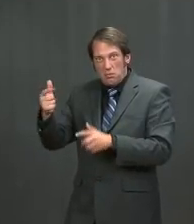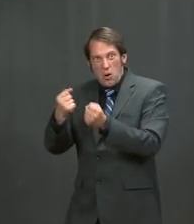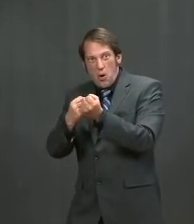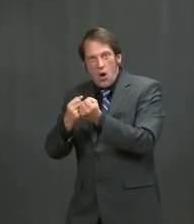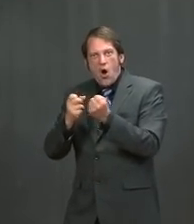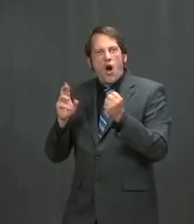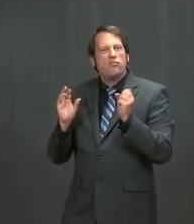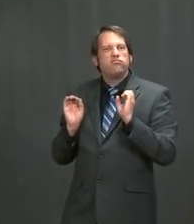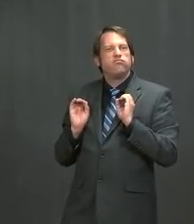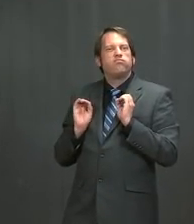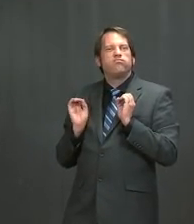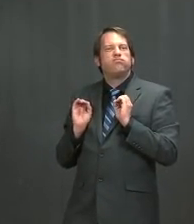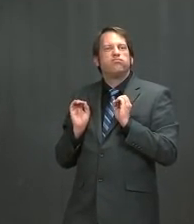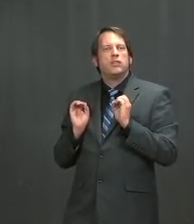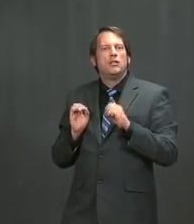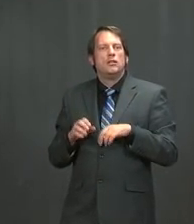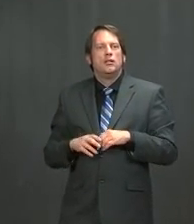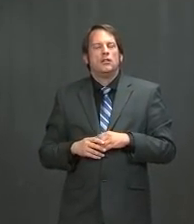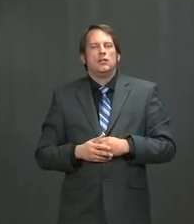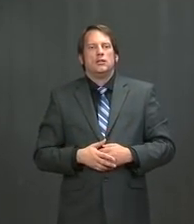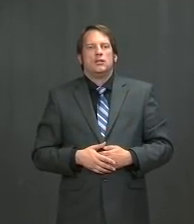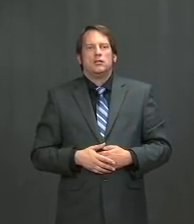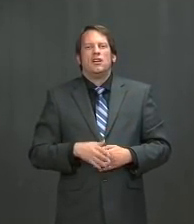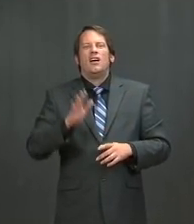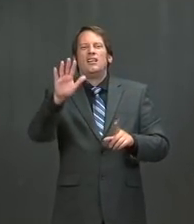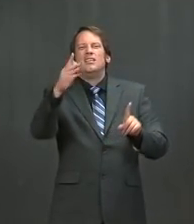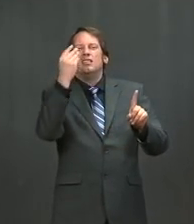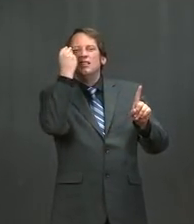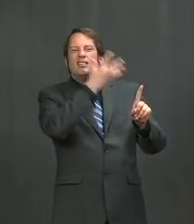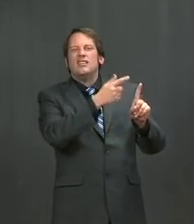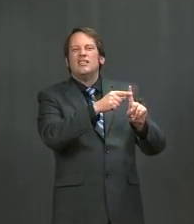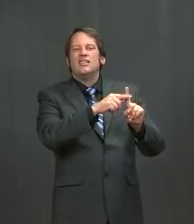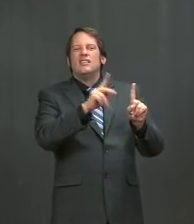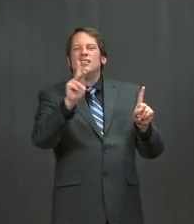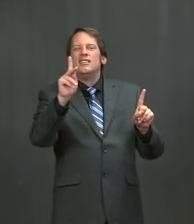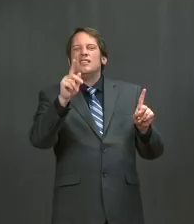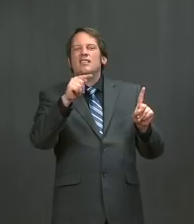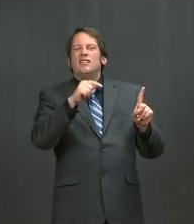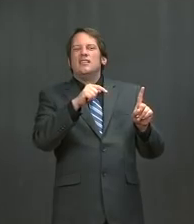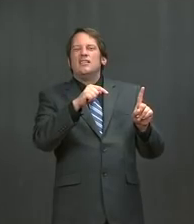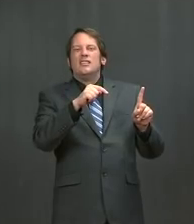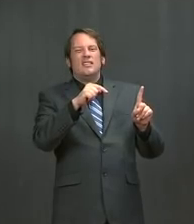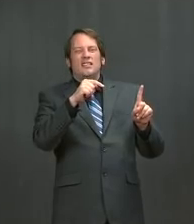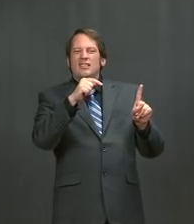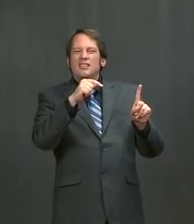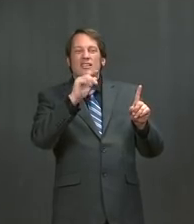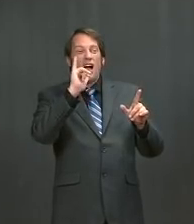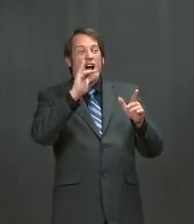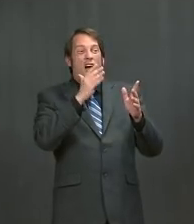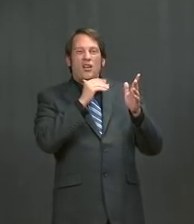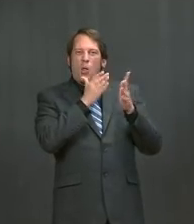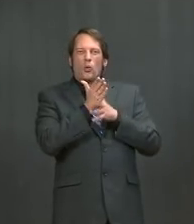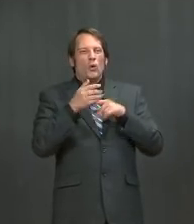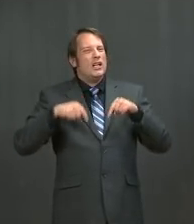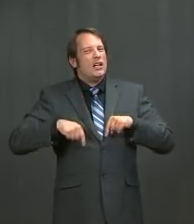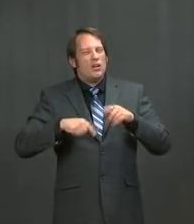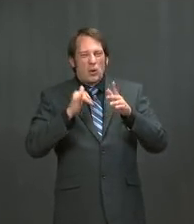was that those calls or those engagements would likely happen out of the State Department at this point in time. The Press: All right. The other thing on the infrastructure package: